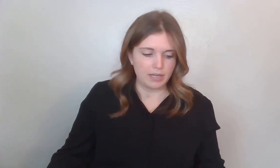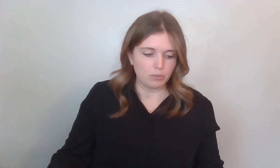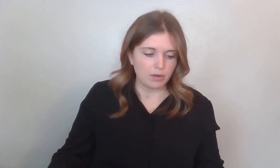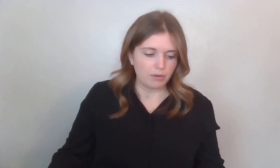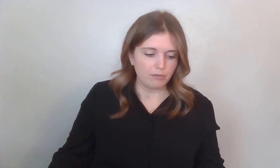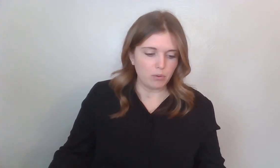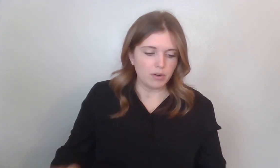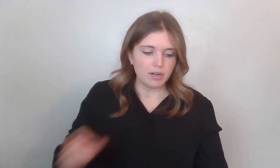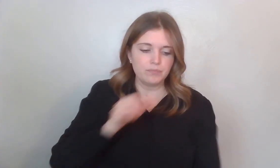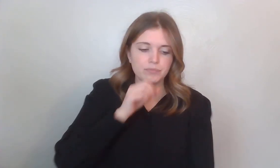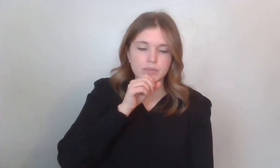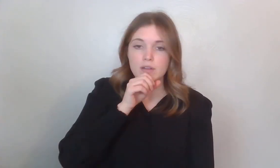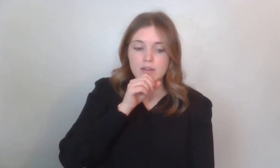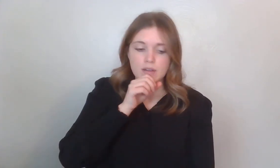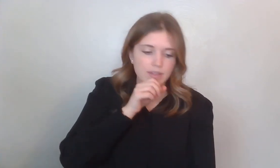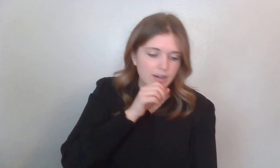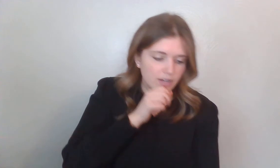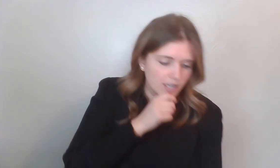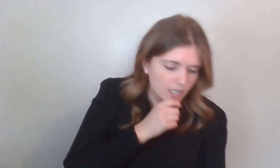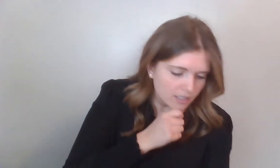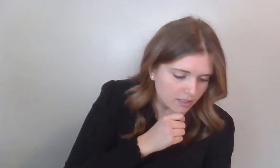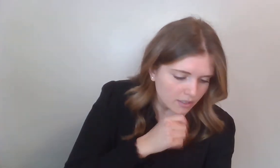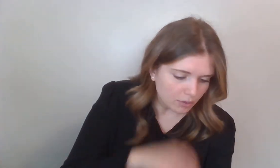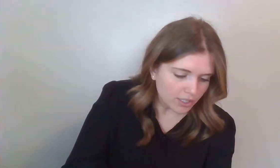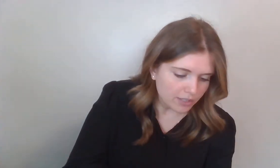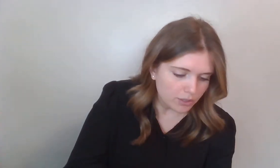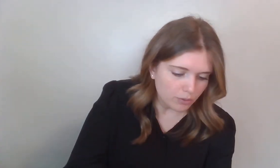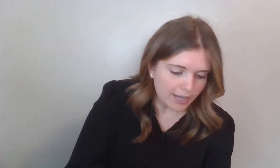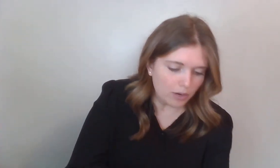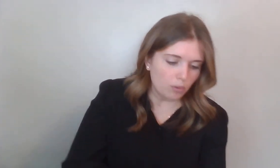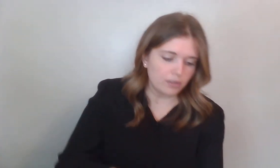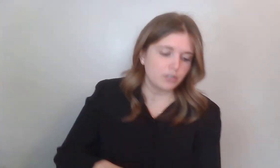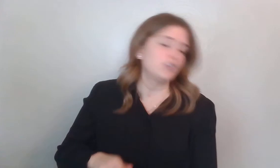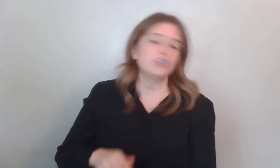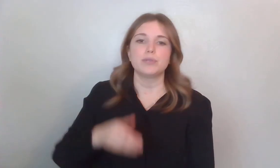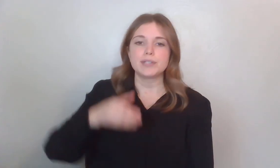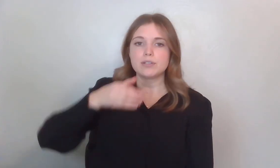Page 104 There is oh she does DRINK ORANGE JUICE